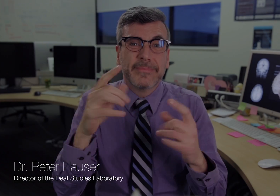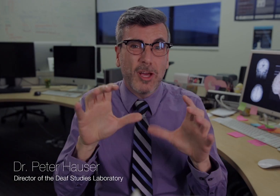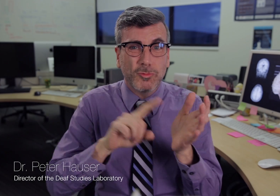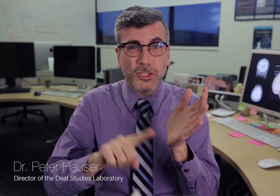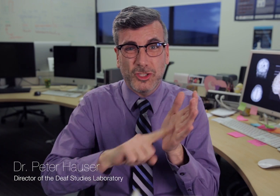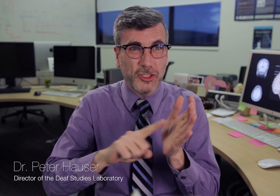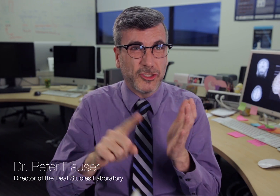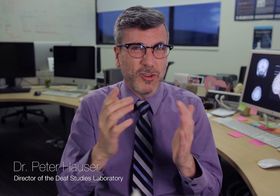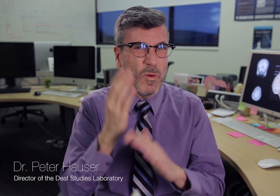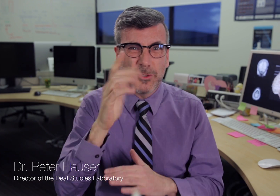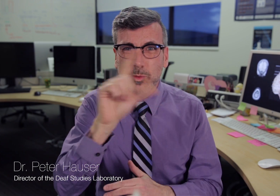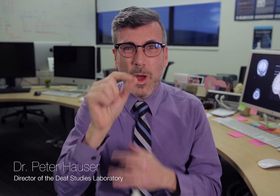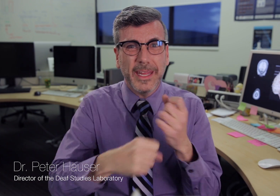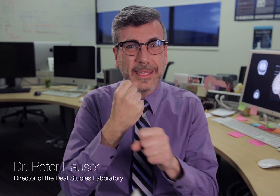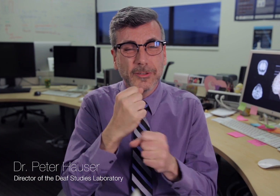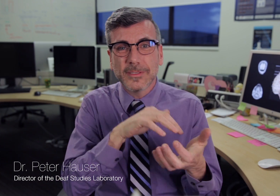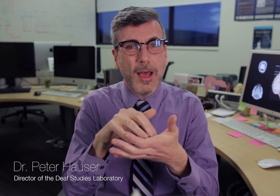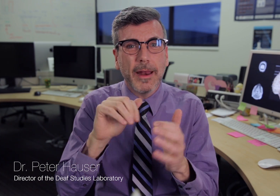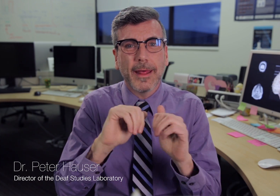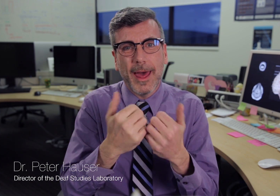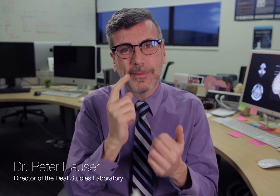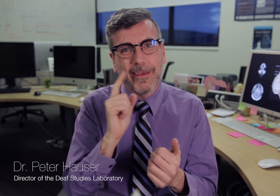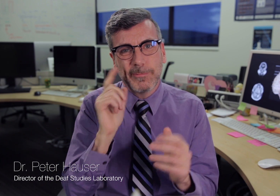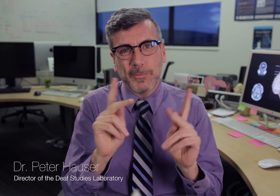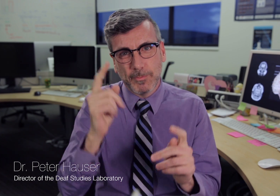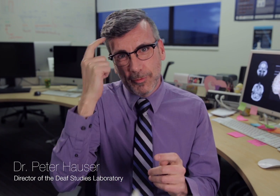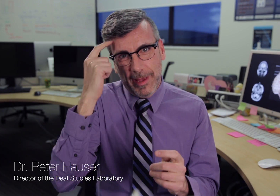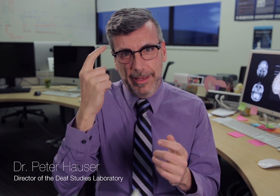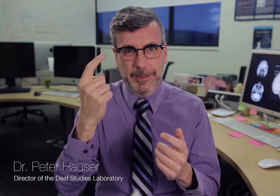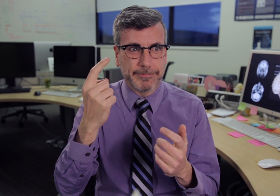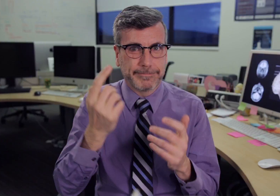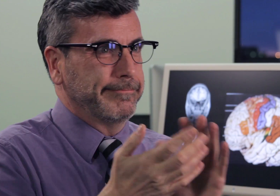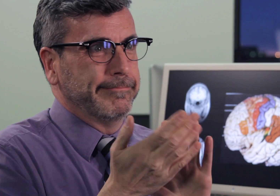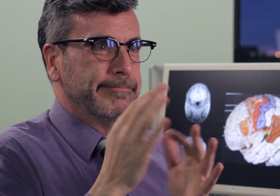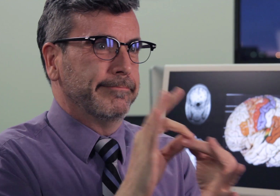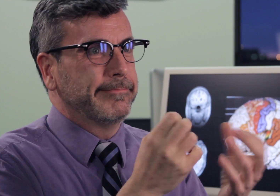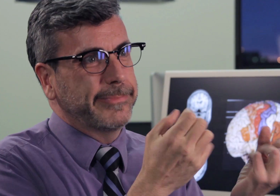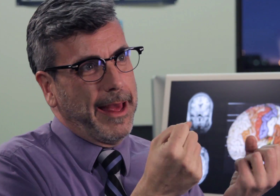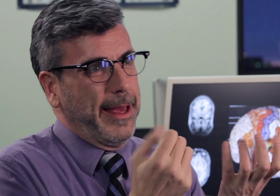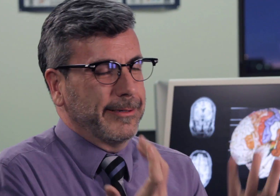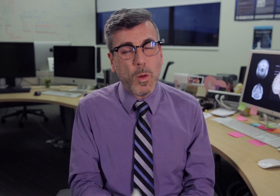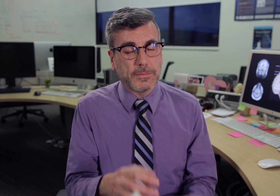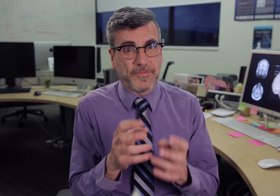Peter: I’ve done research for over 20 years on how Deaf people’s brains operate in relation to sign language.